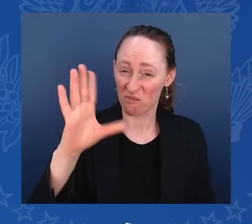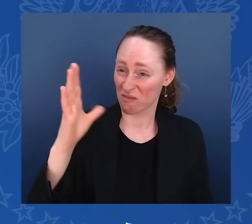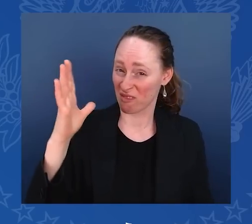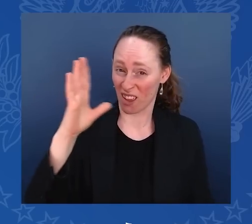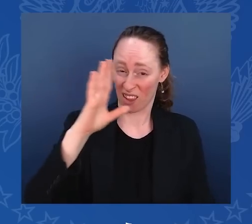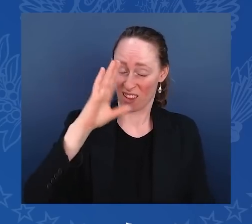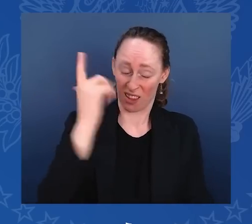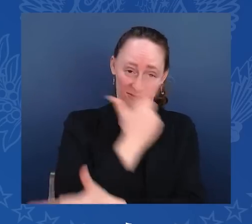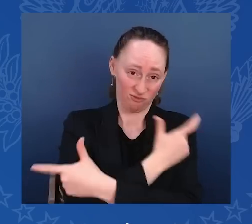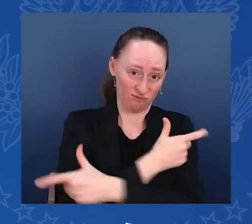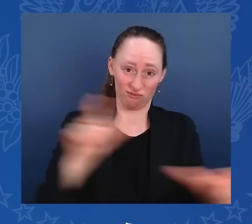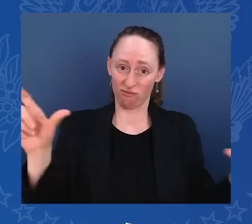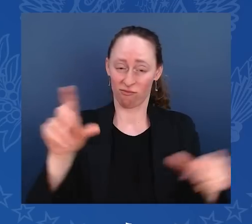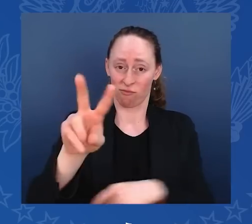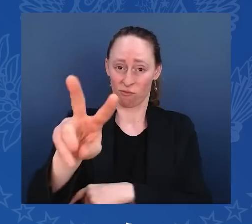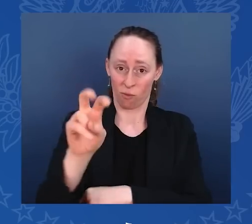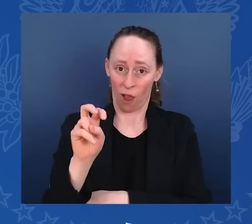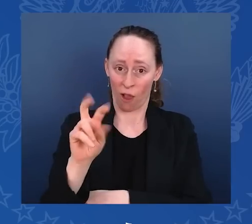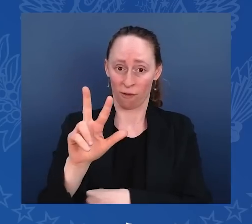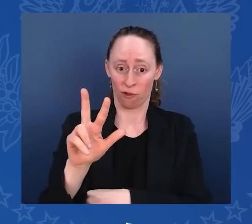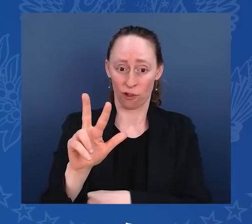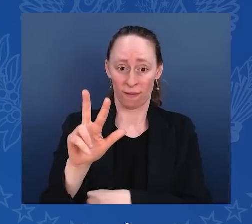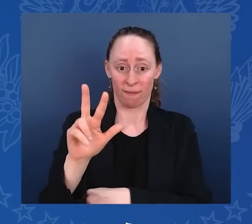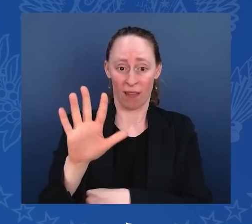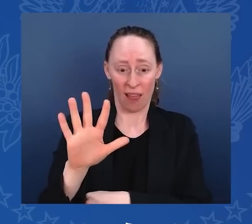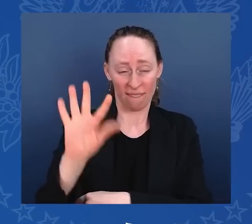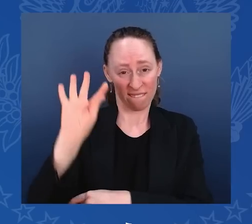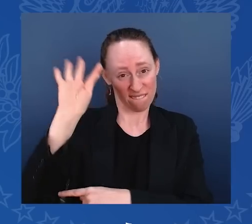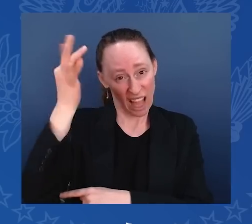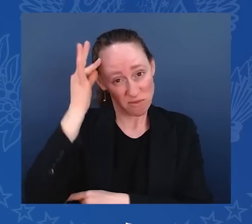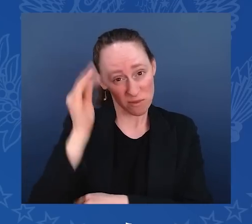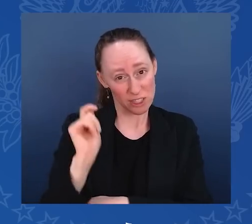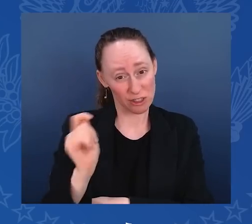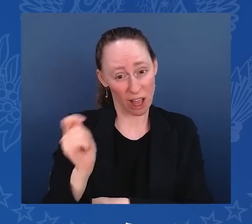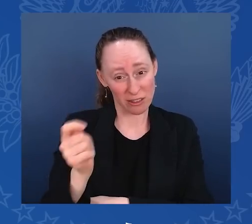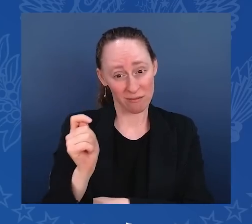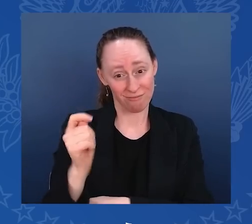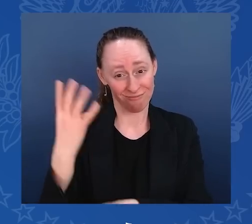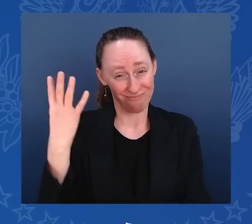in a single presidential term since the early '80s. That includes 1 Supreme Court justice,